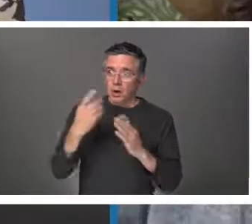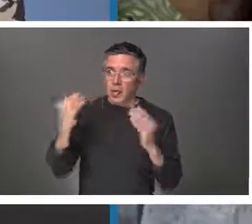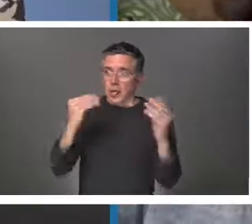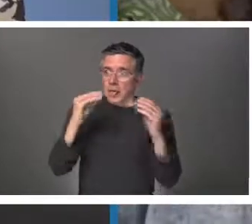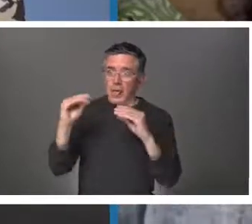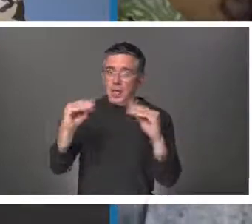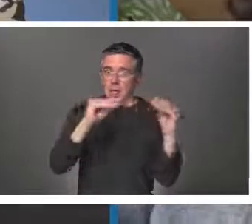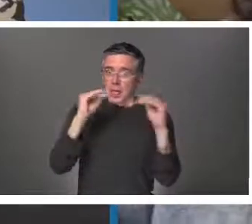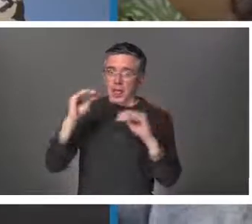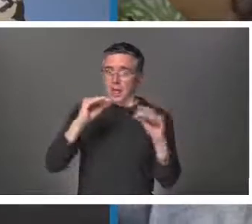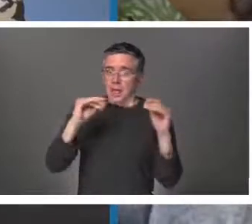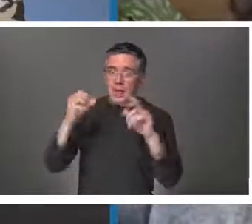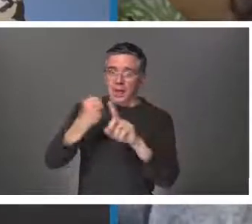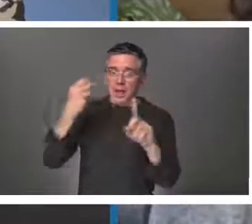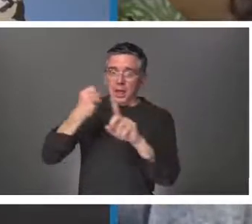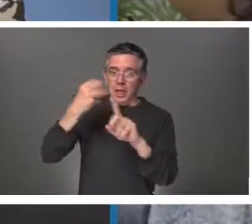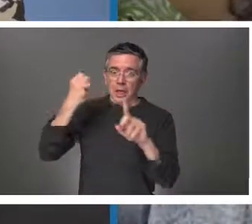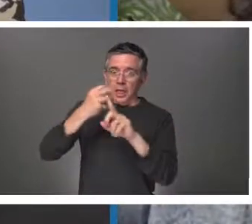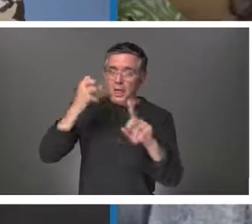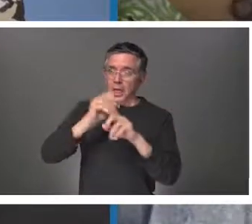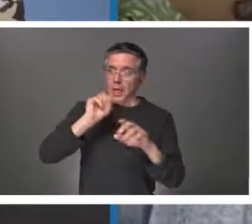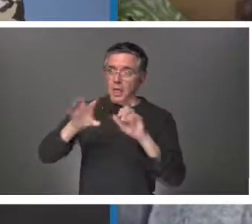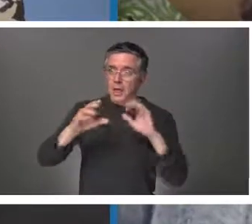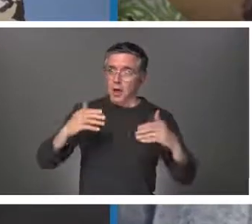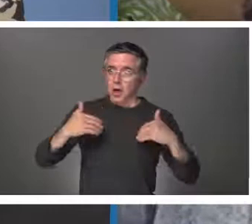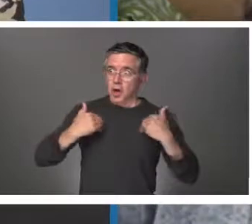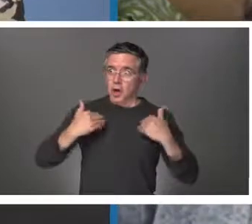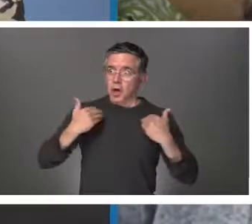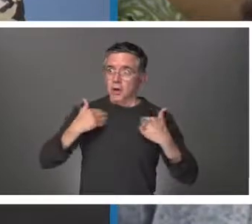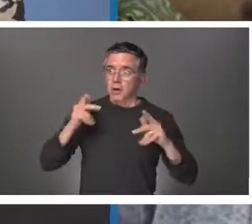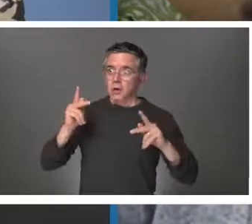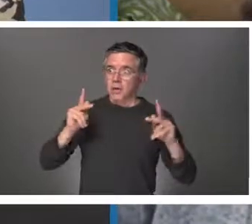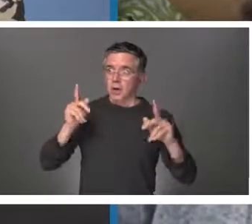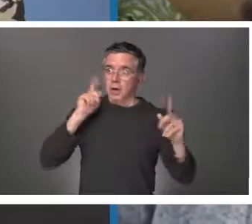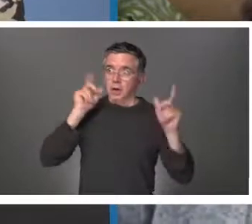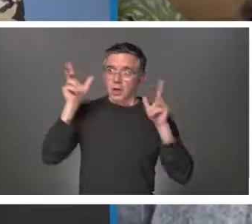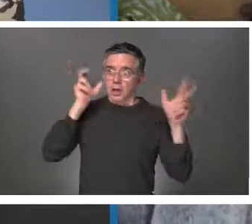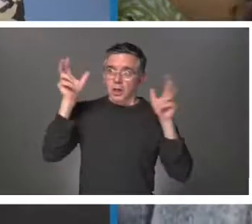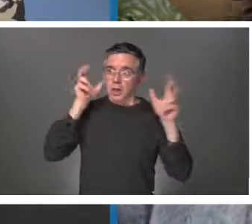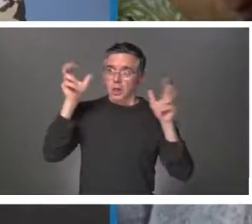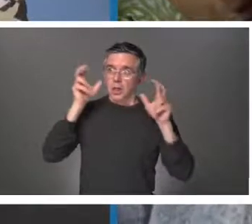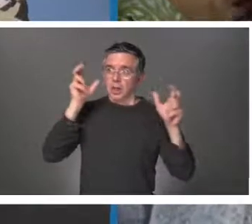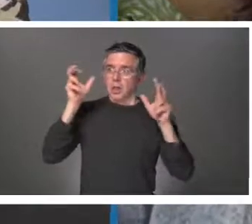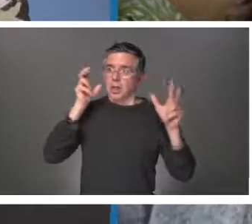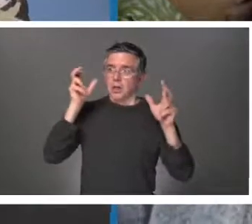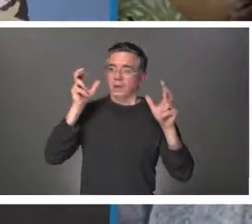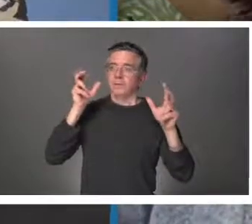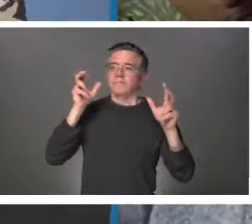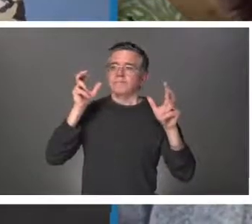But that's what our young people are hearing. You know, we hear from our tribal partners at Lummi,,